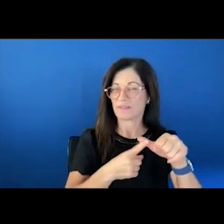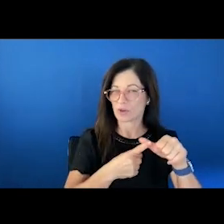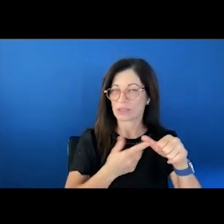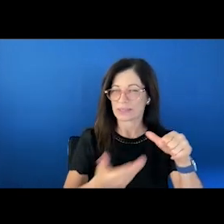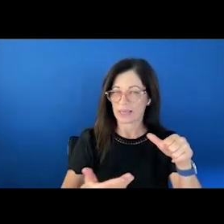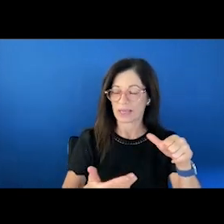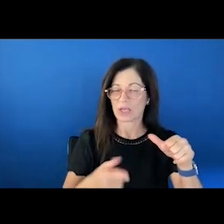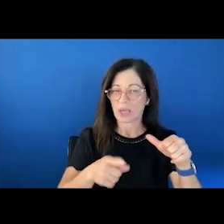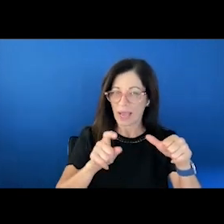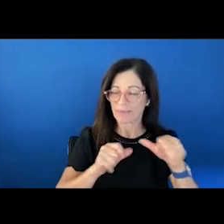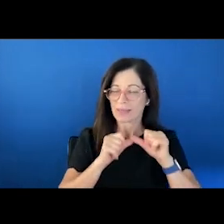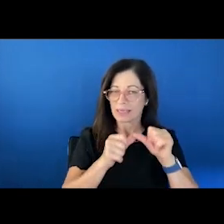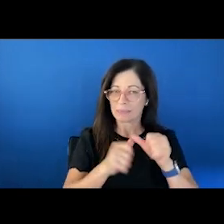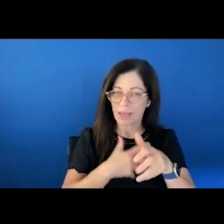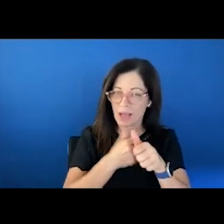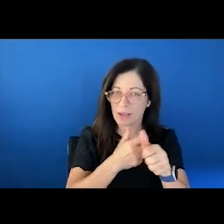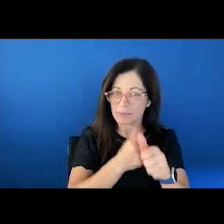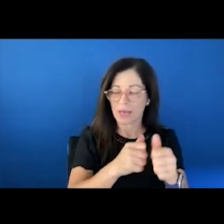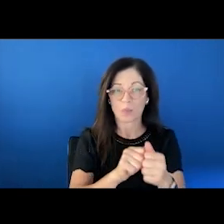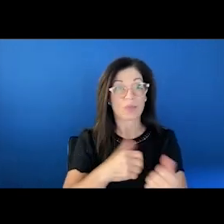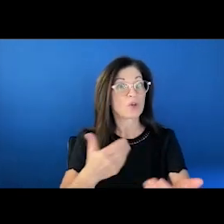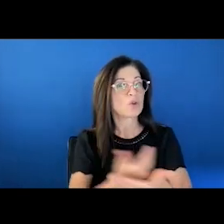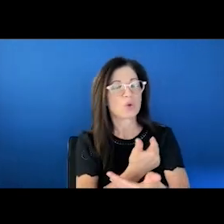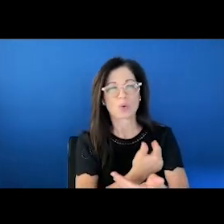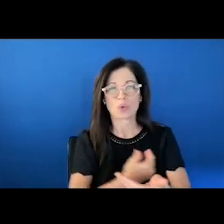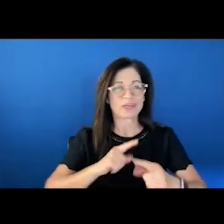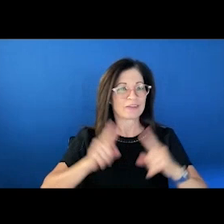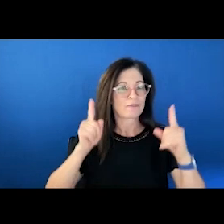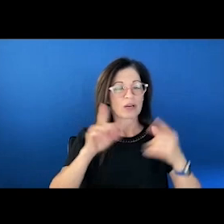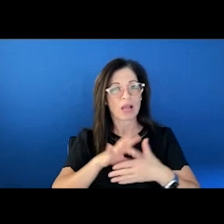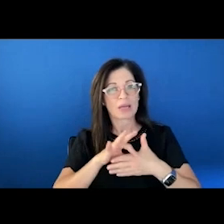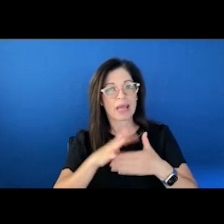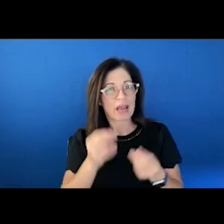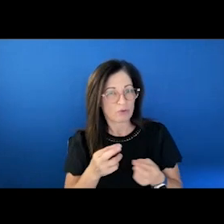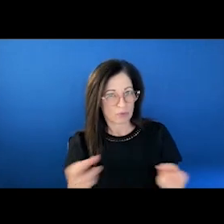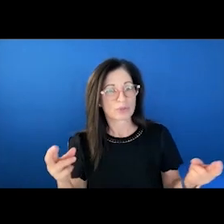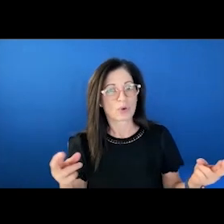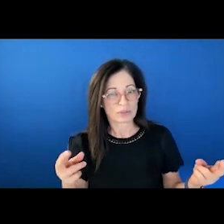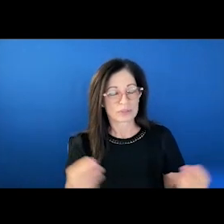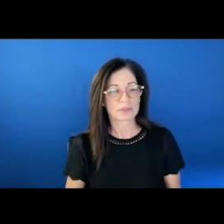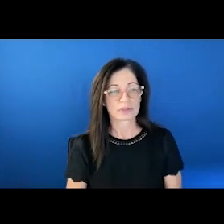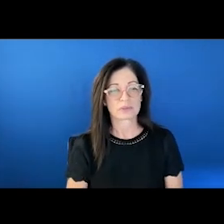You’ve got to keep updating it with new, fresh content and resources. When I say high-quality